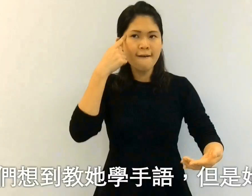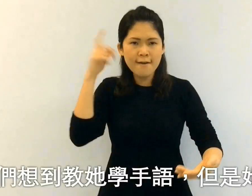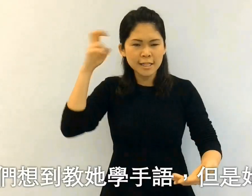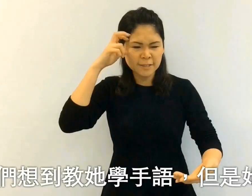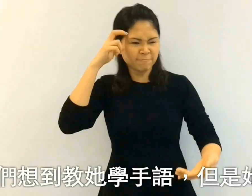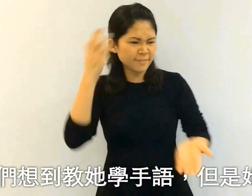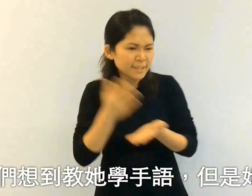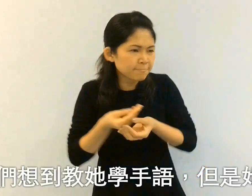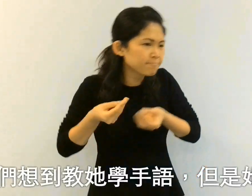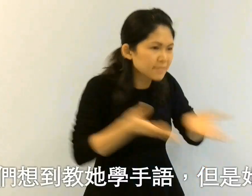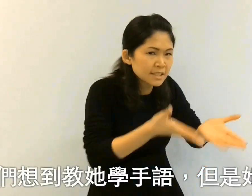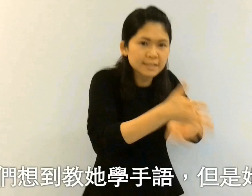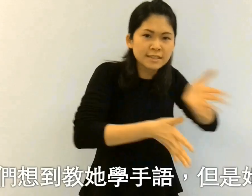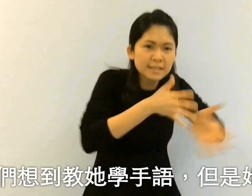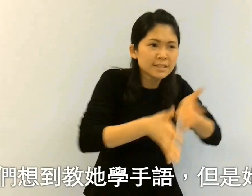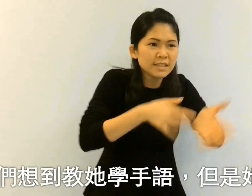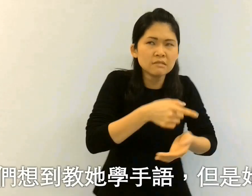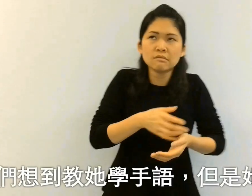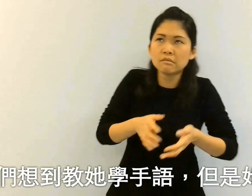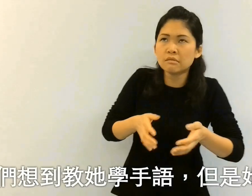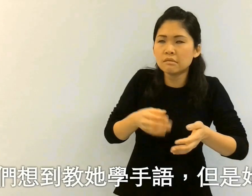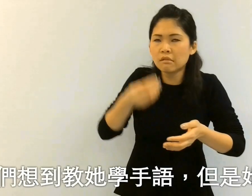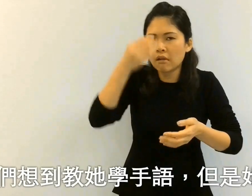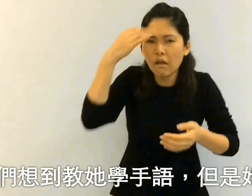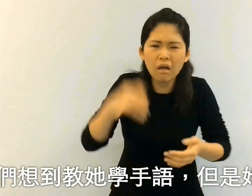People thought of teaching sign language, but she lost the ability to learn.